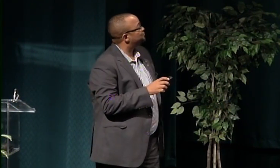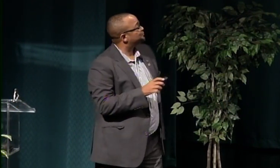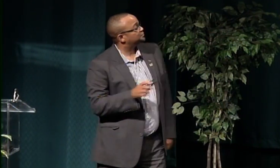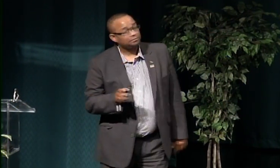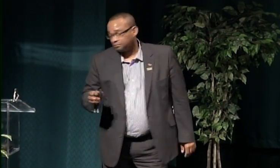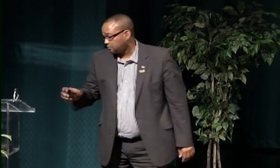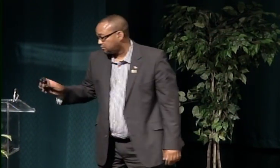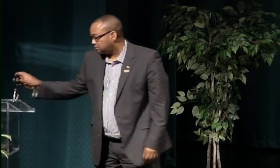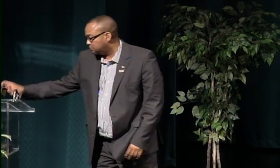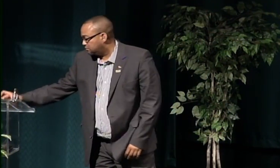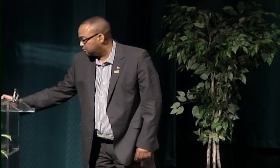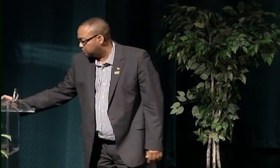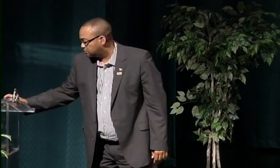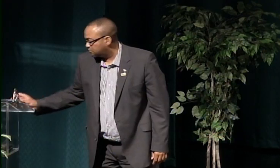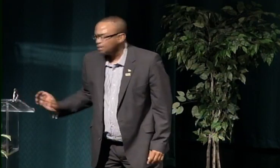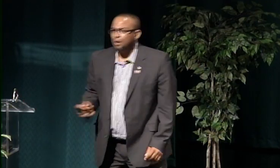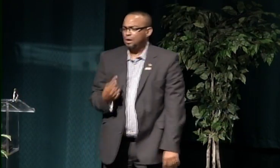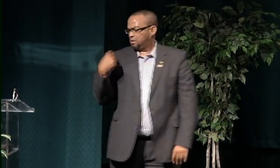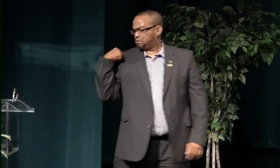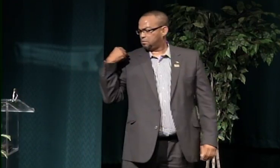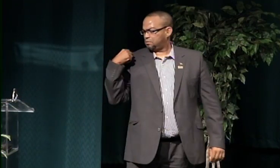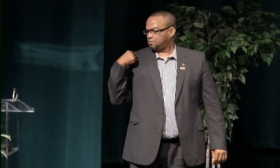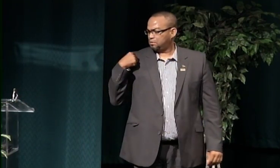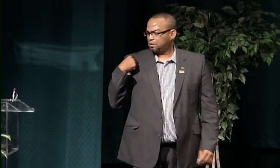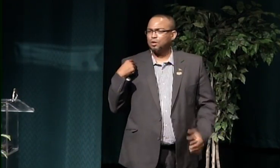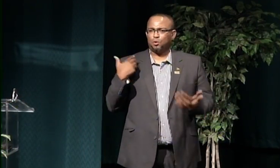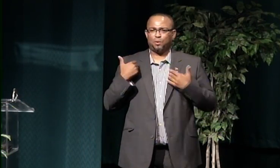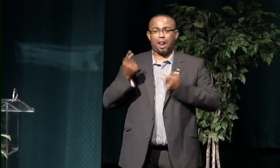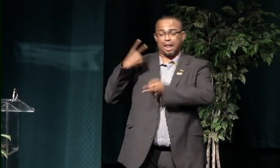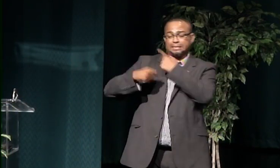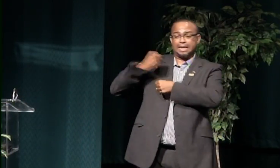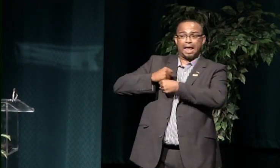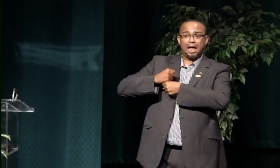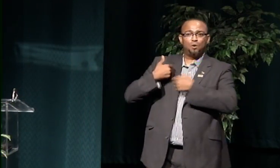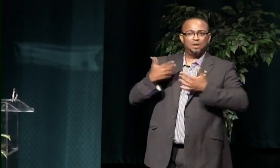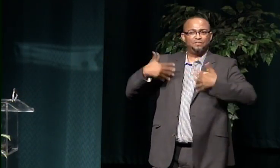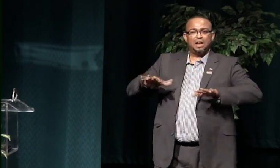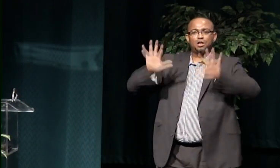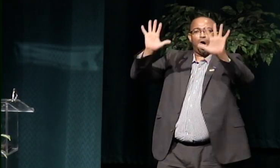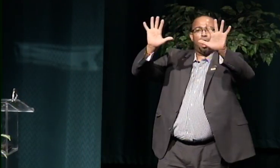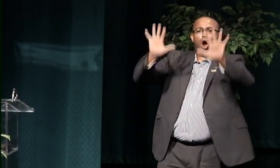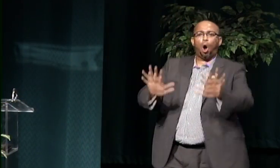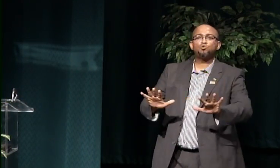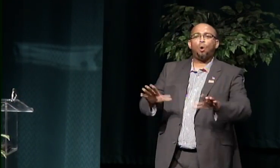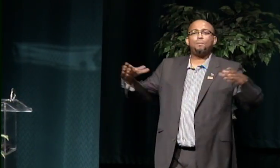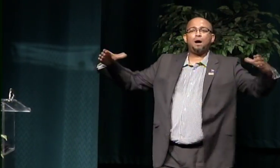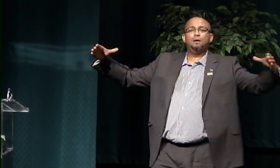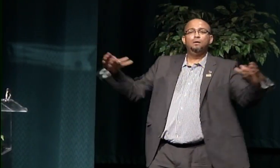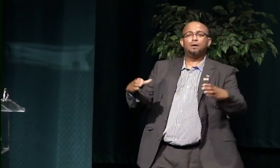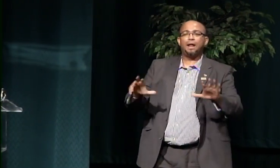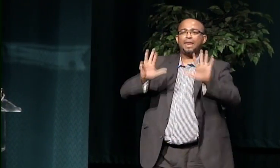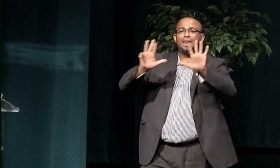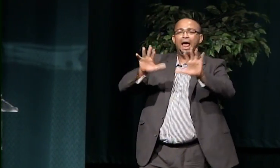And this is where we have the different areas and offices of deaf South Africa.